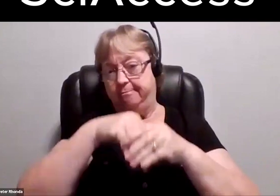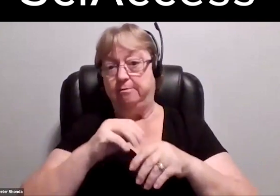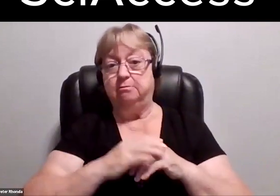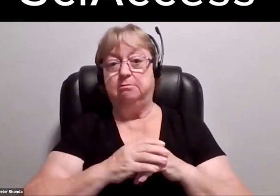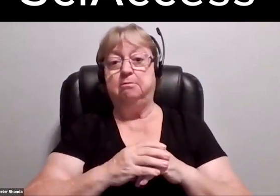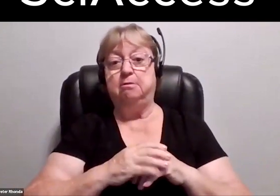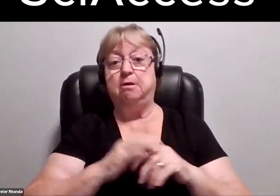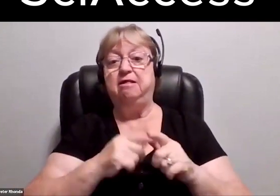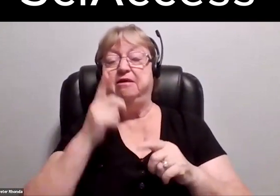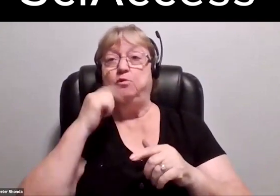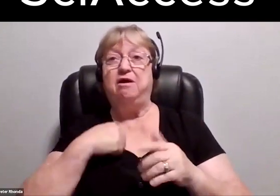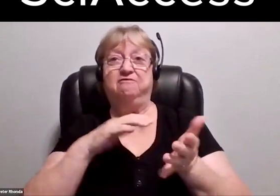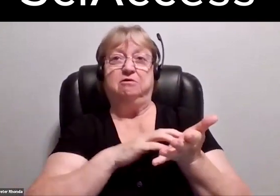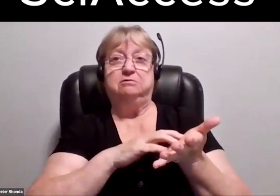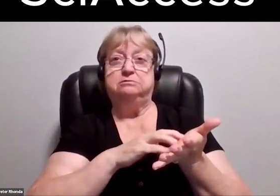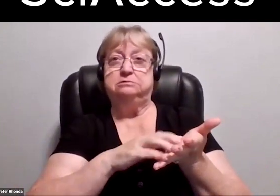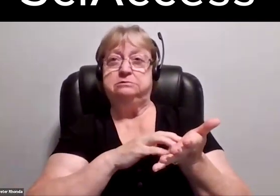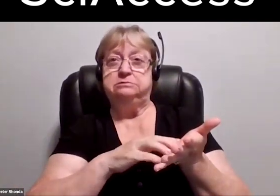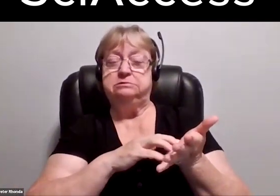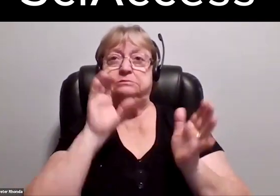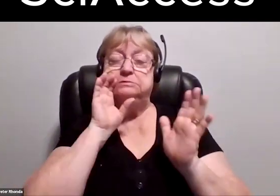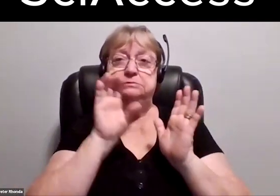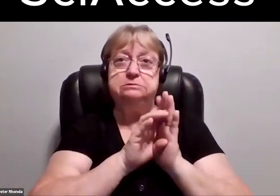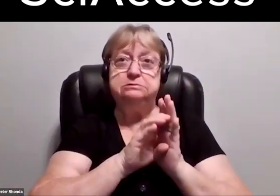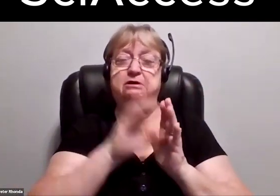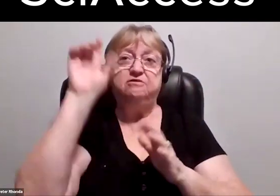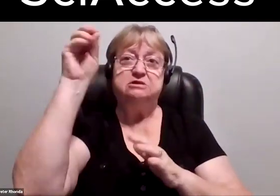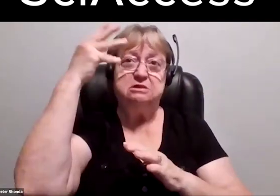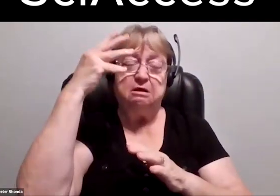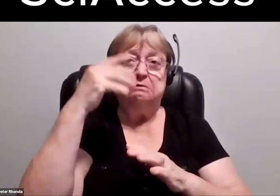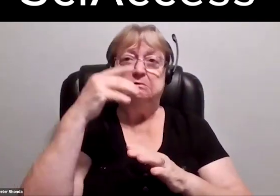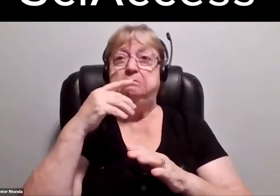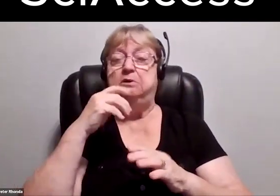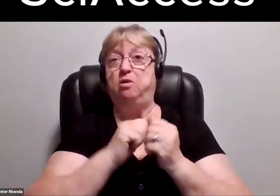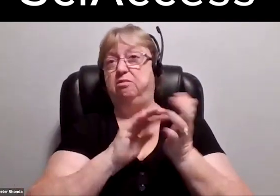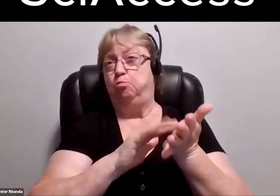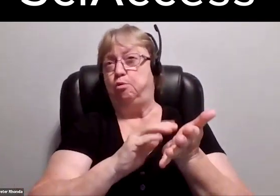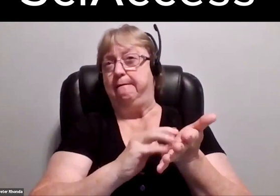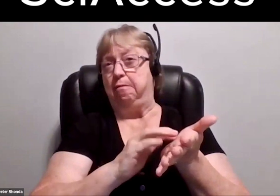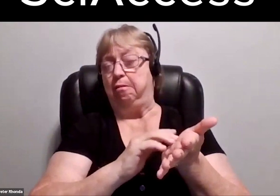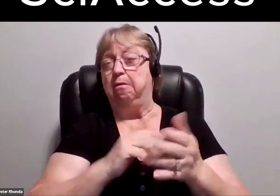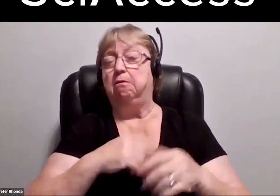diagrams of the of the sun with braille, and I'm showing an image of that on the slide as well.